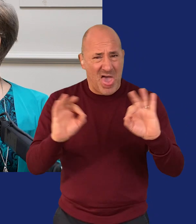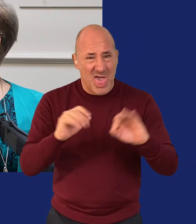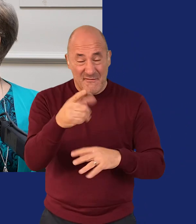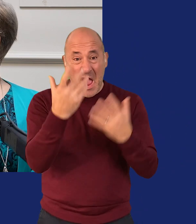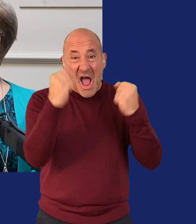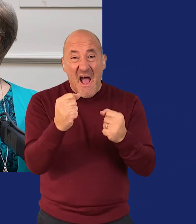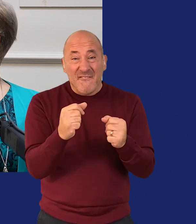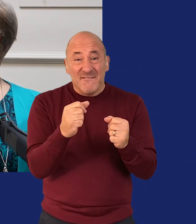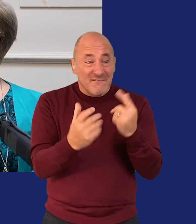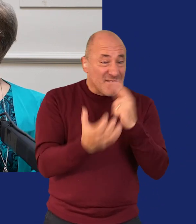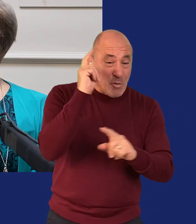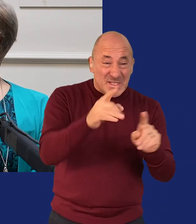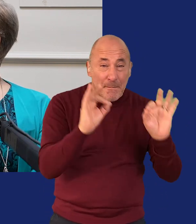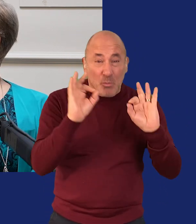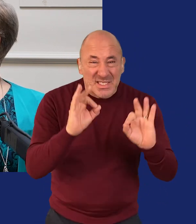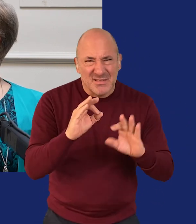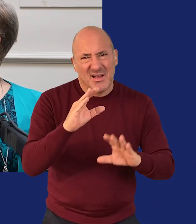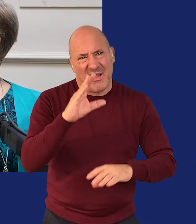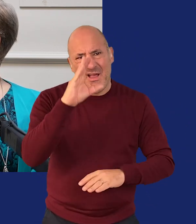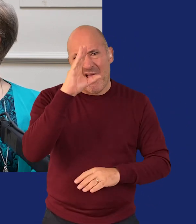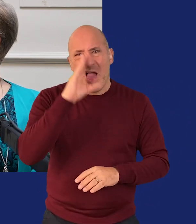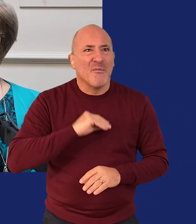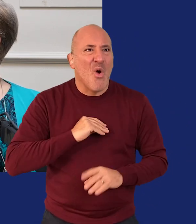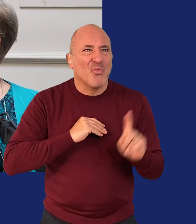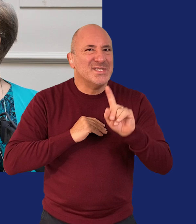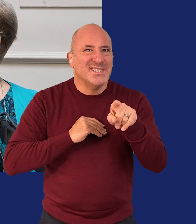and perfect scenario or workplace. And if anyone has discovered it, please let us know.